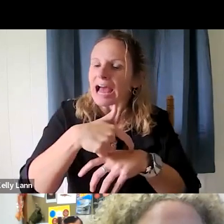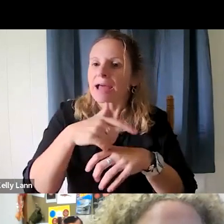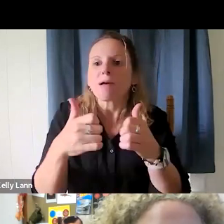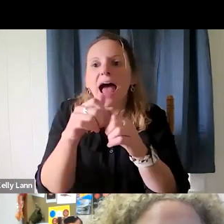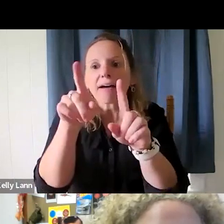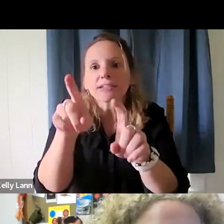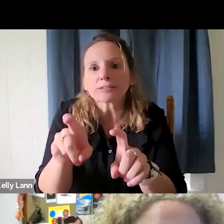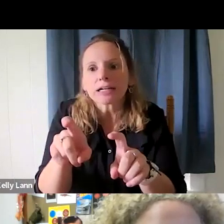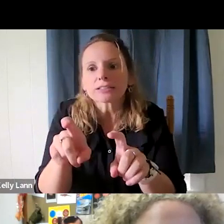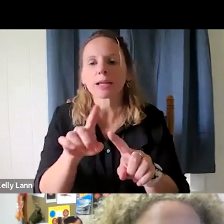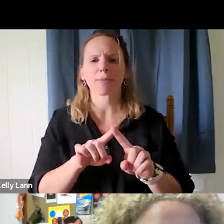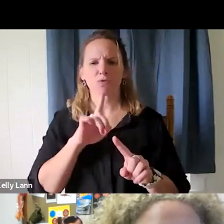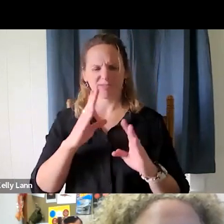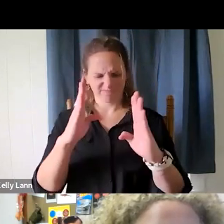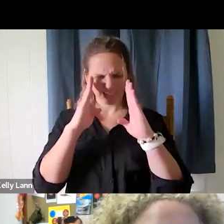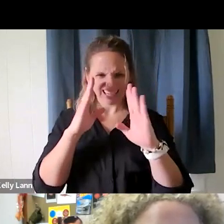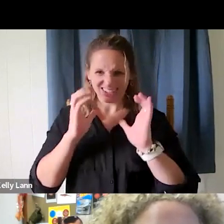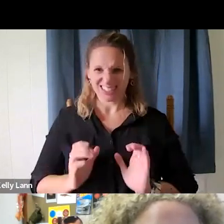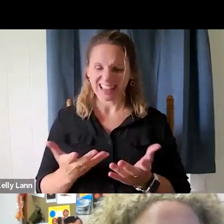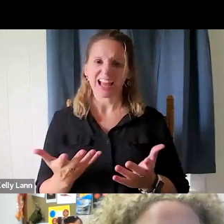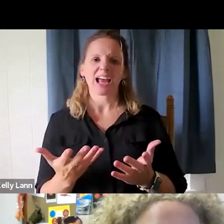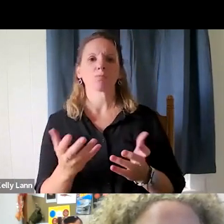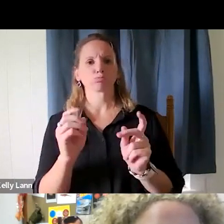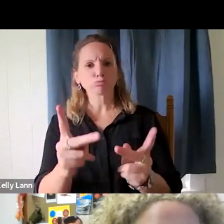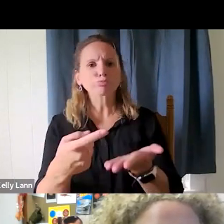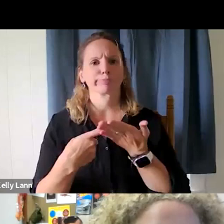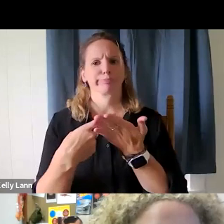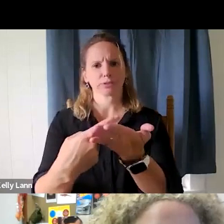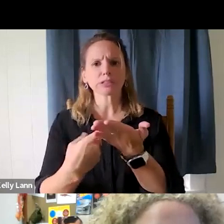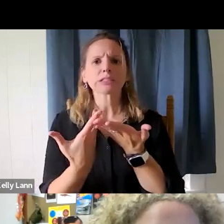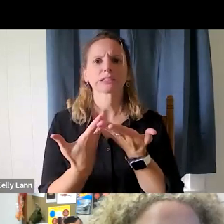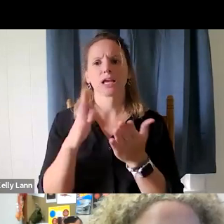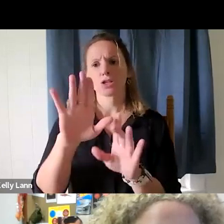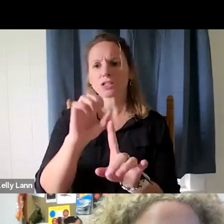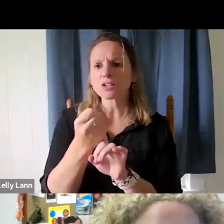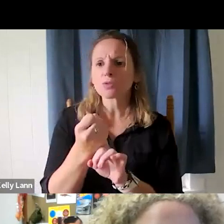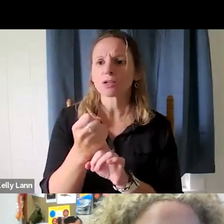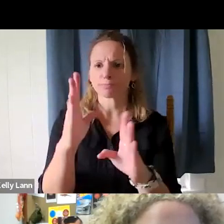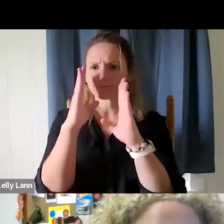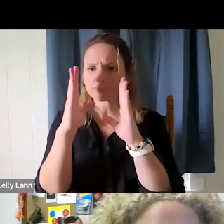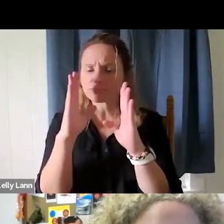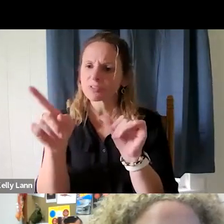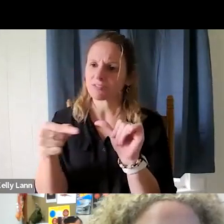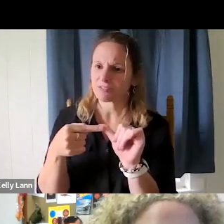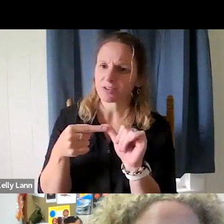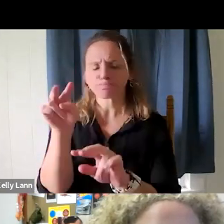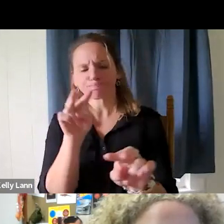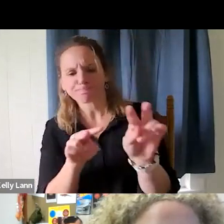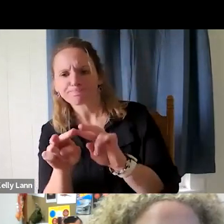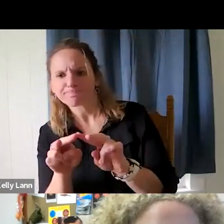but listen to your client about, you know, their situation. Listen first and observe and get as much information